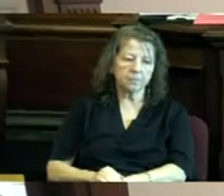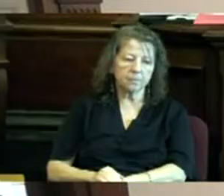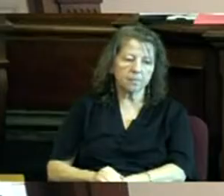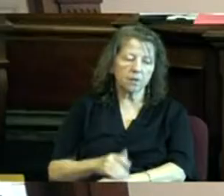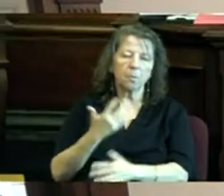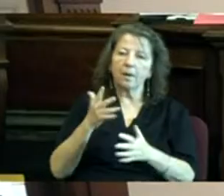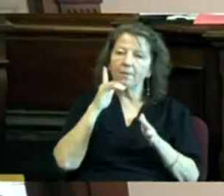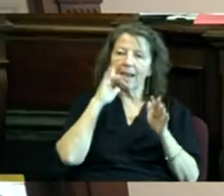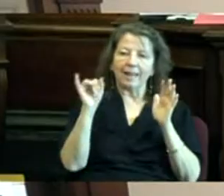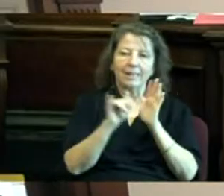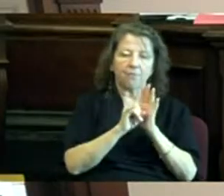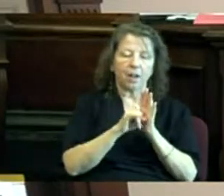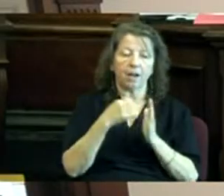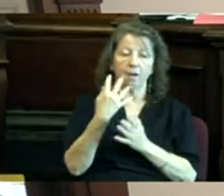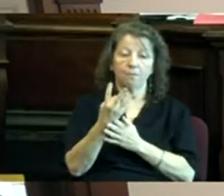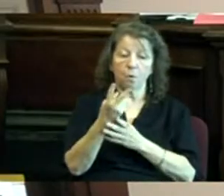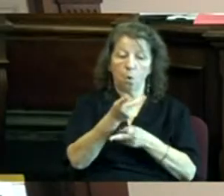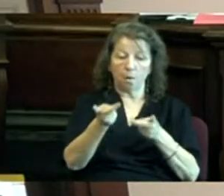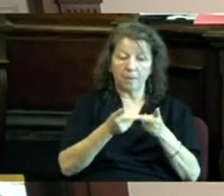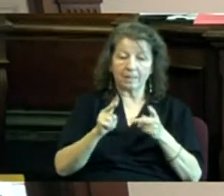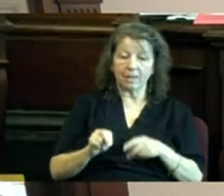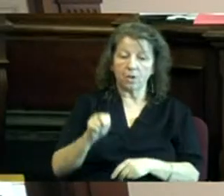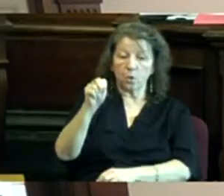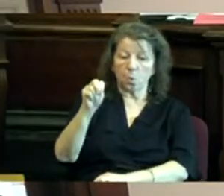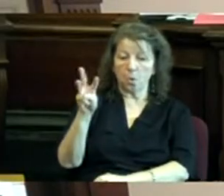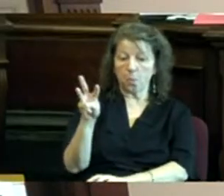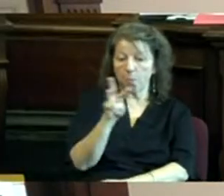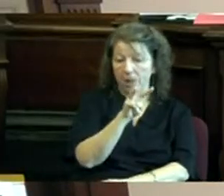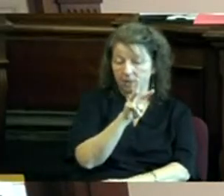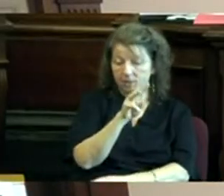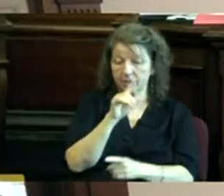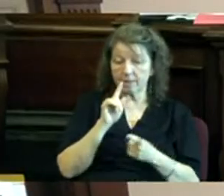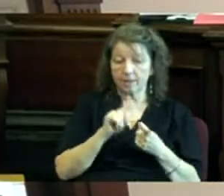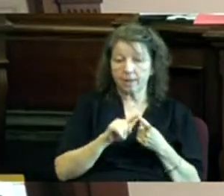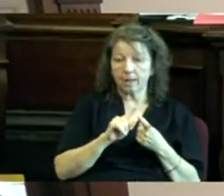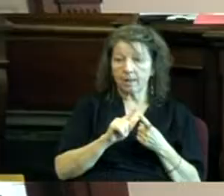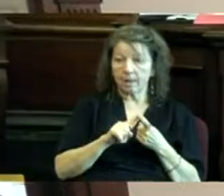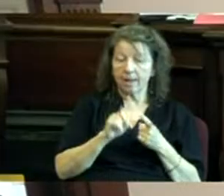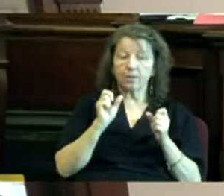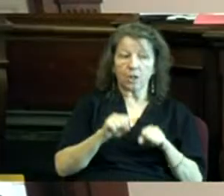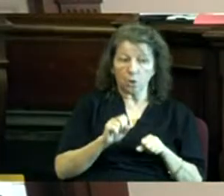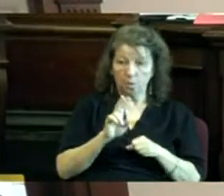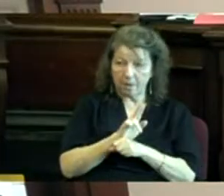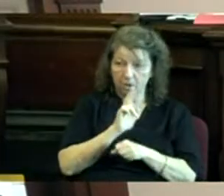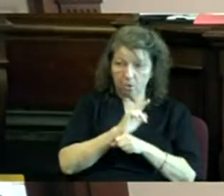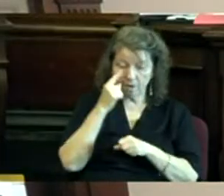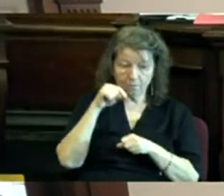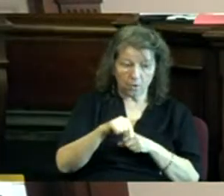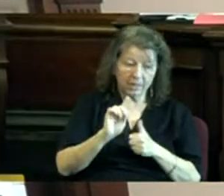out to other spaces. We